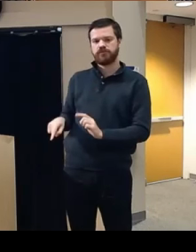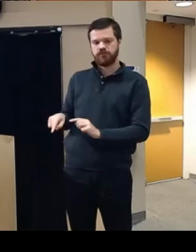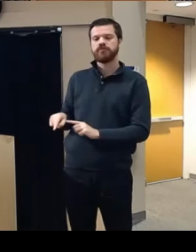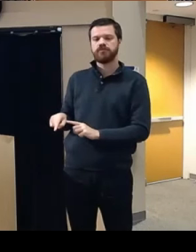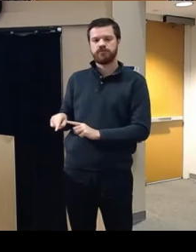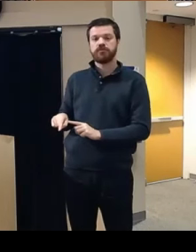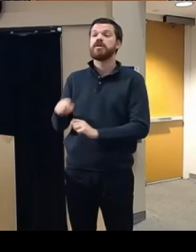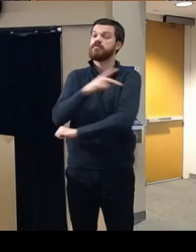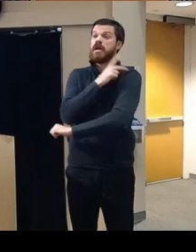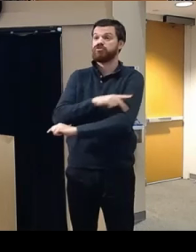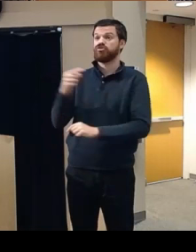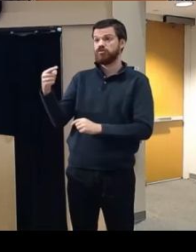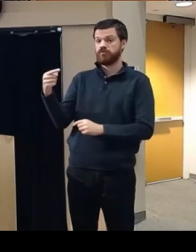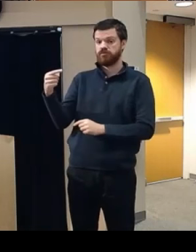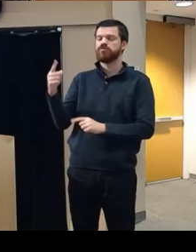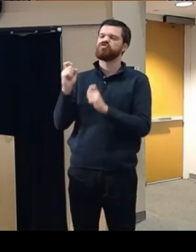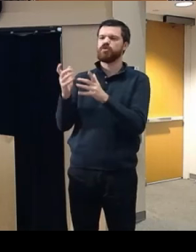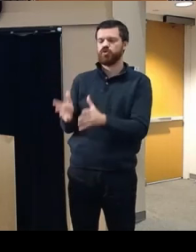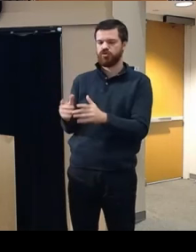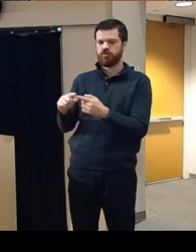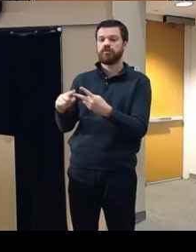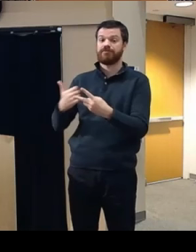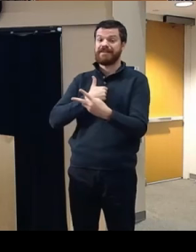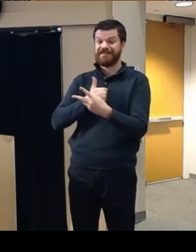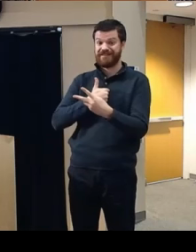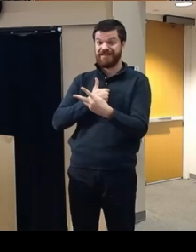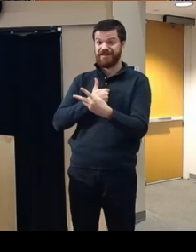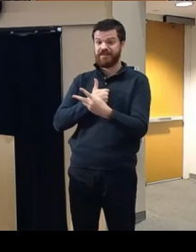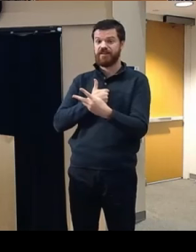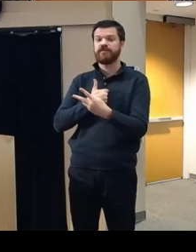pulls in the patient as a contributor it pulls in myself as the owner because I'm the one who